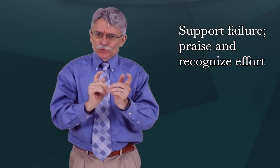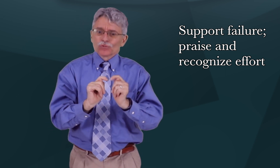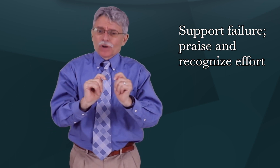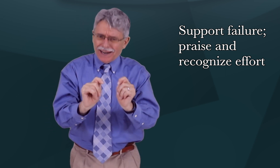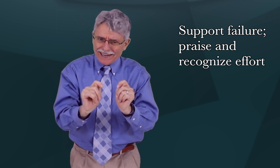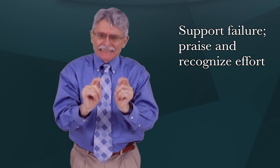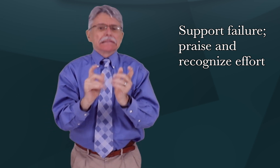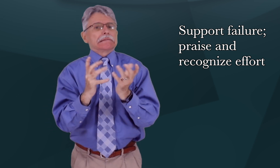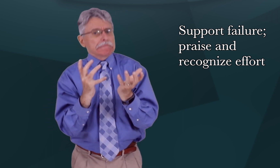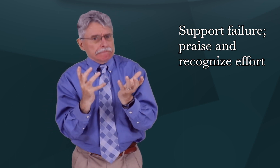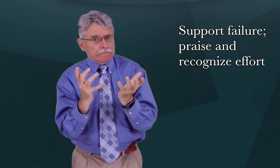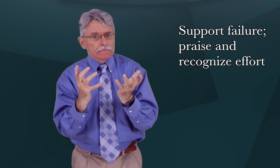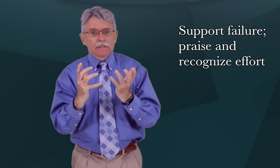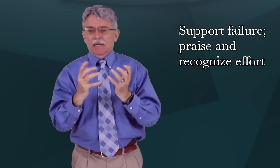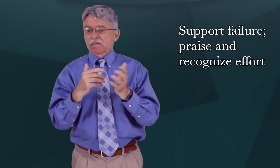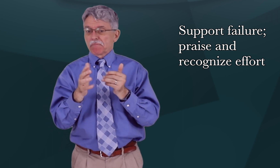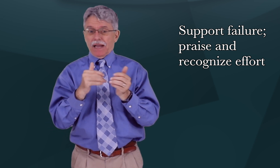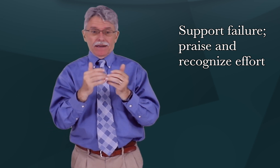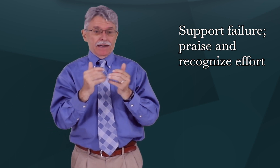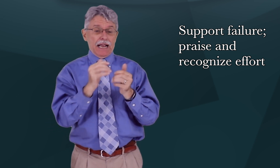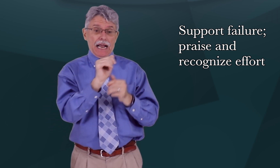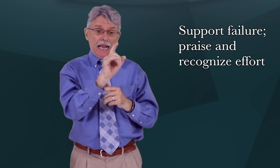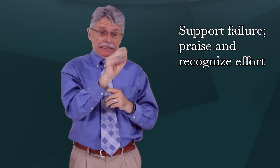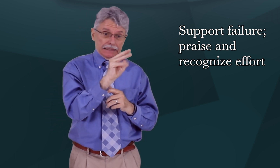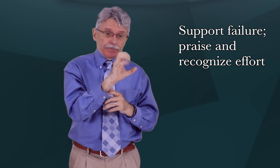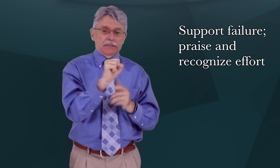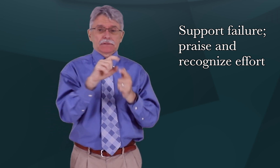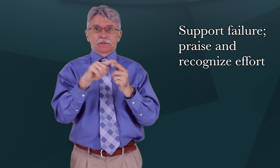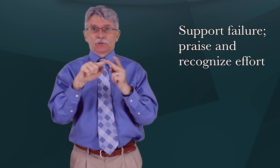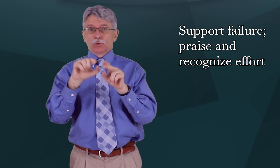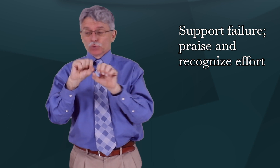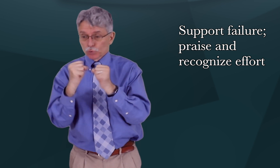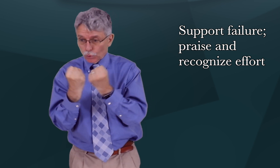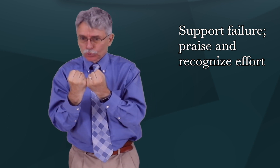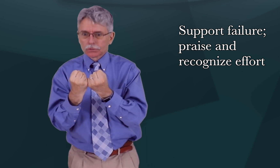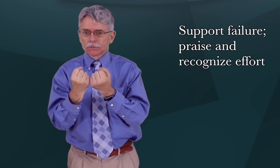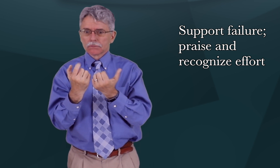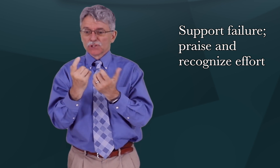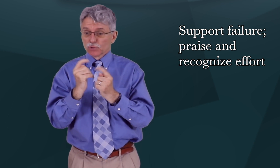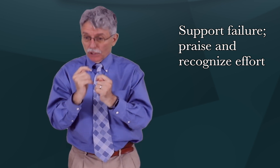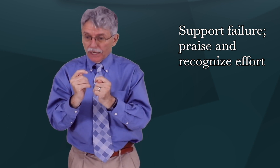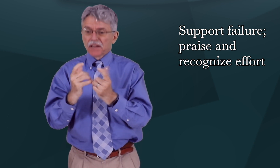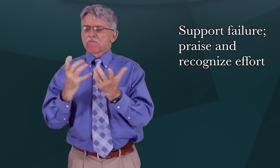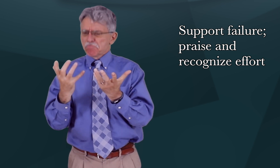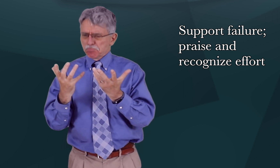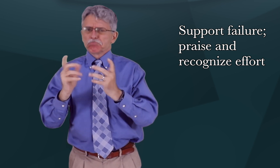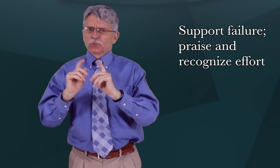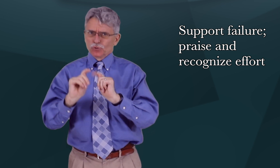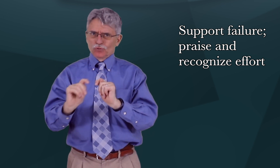Praise the effort. You know? Whether it's academics, social skills -- try.